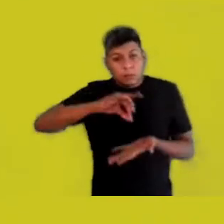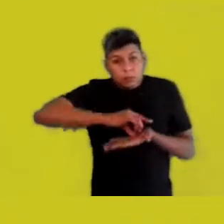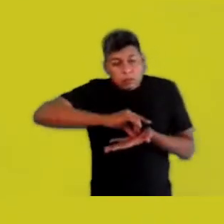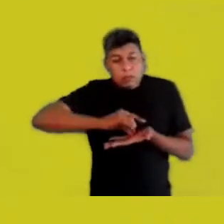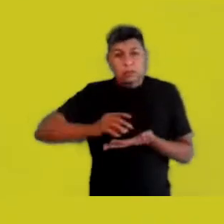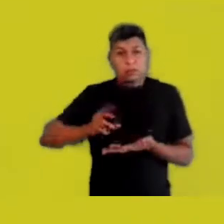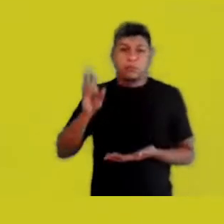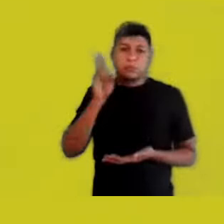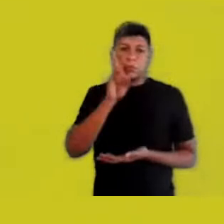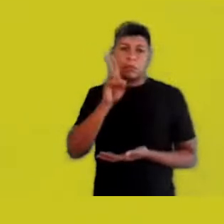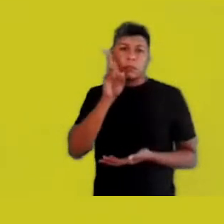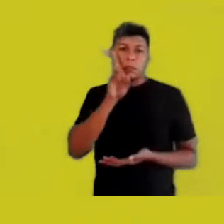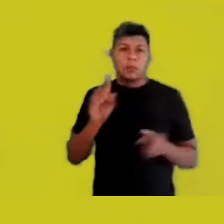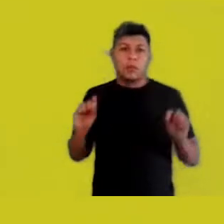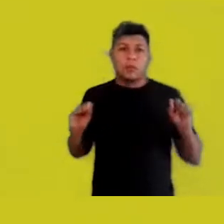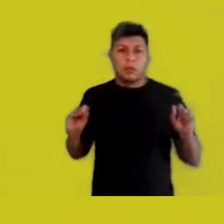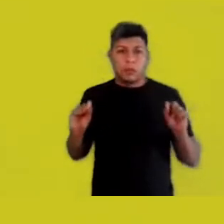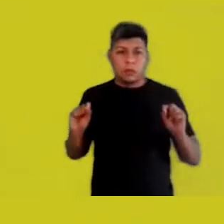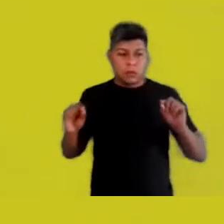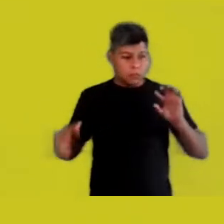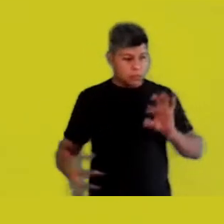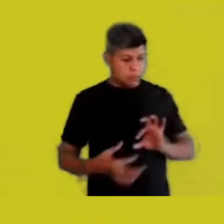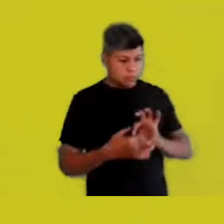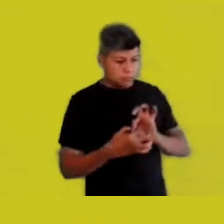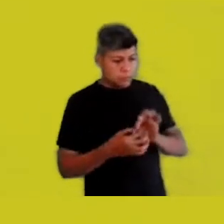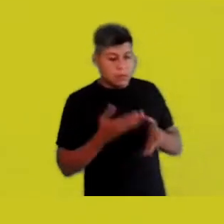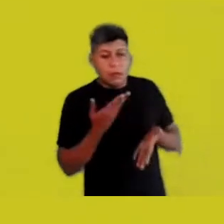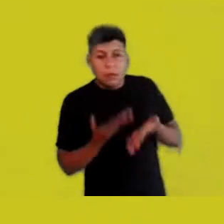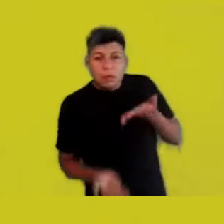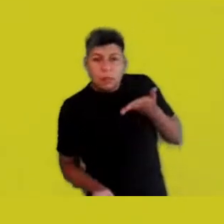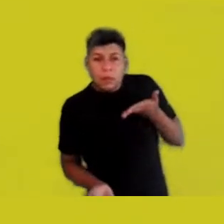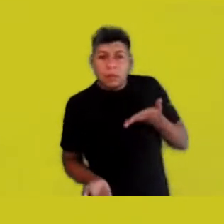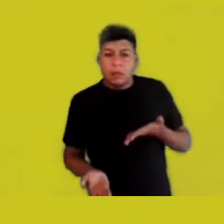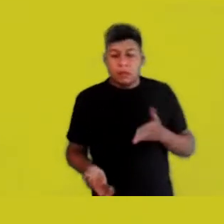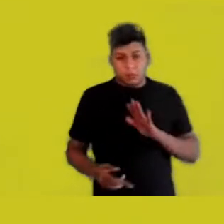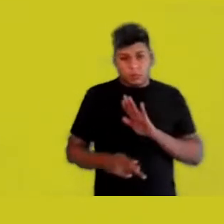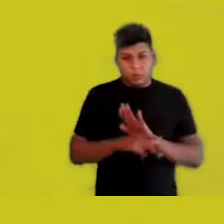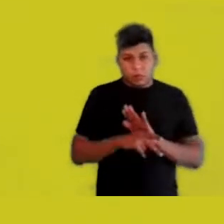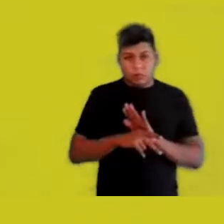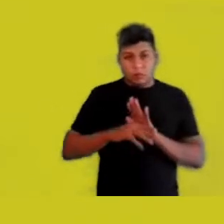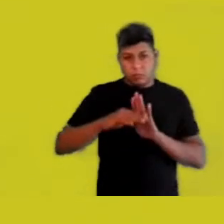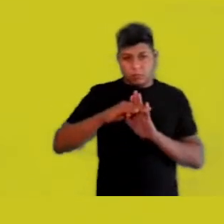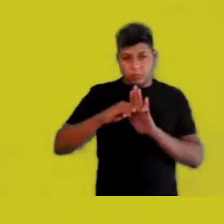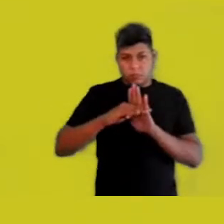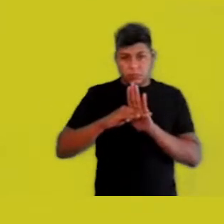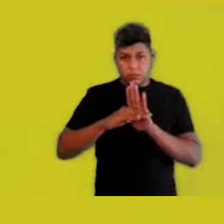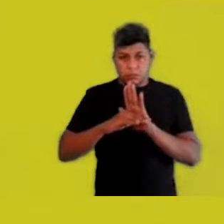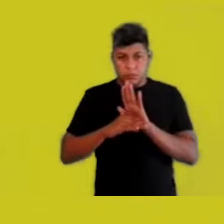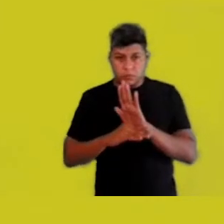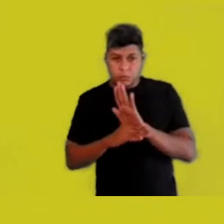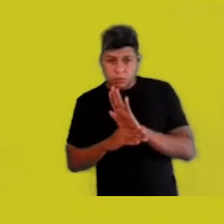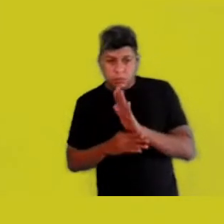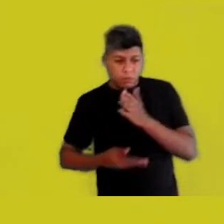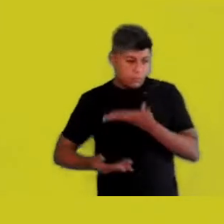the missing links, broken by ontocidal and epistemicidal processes.